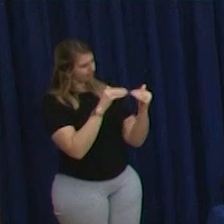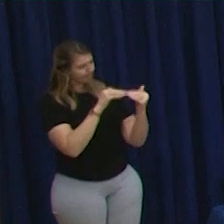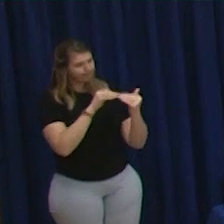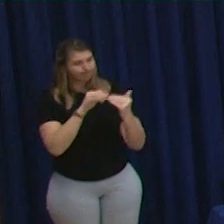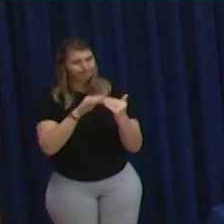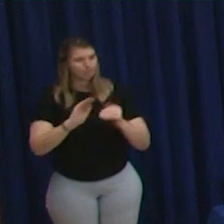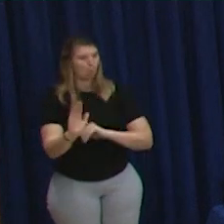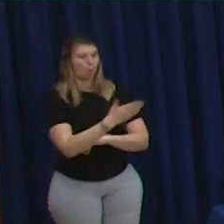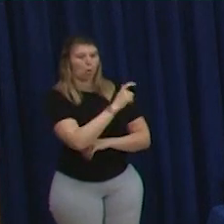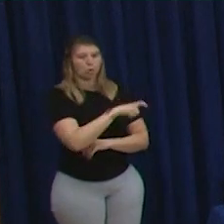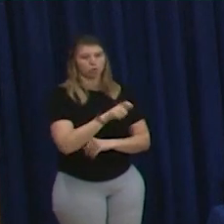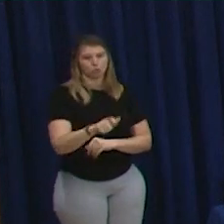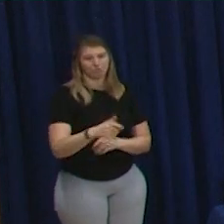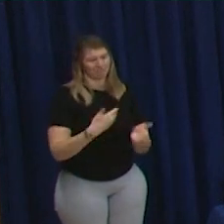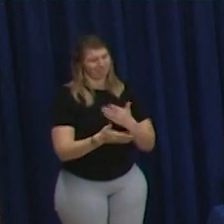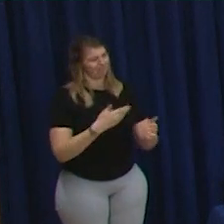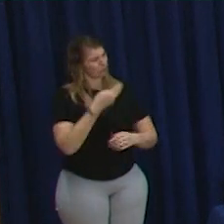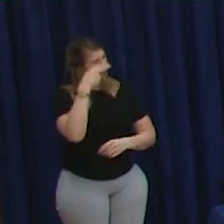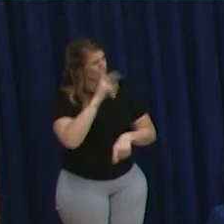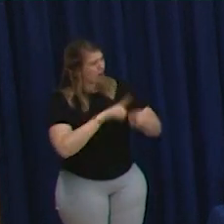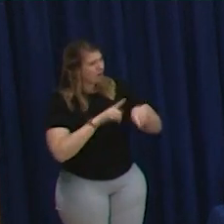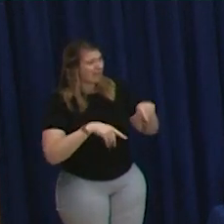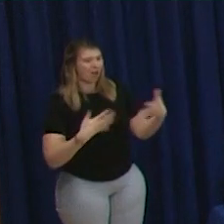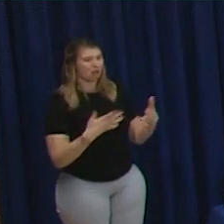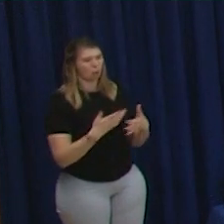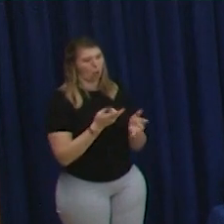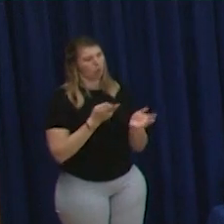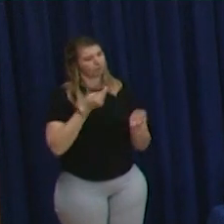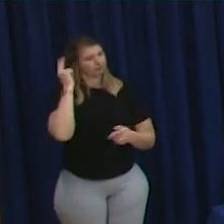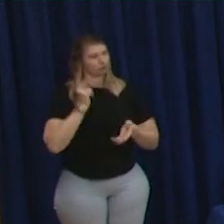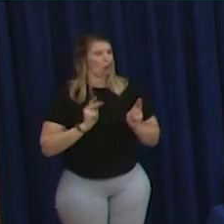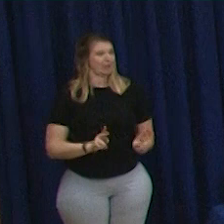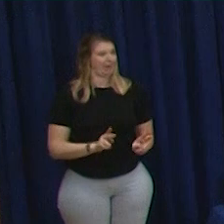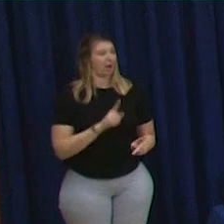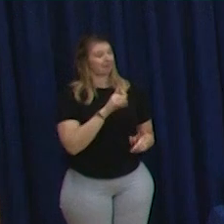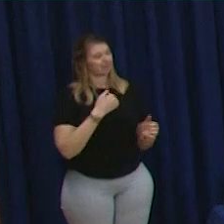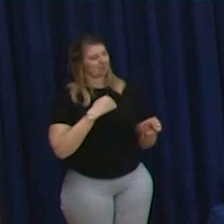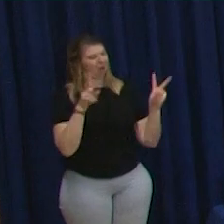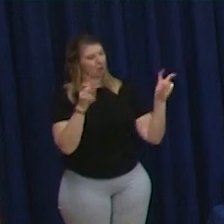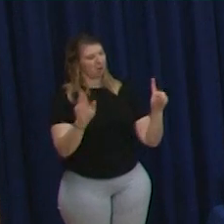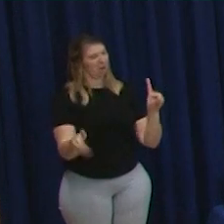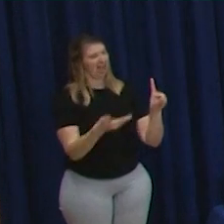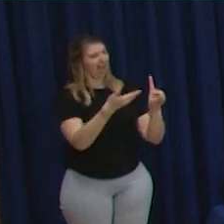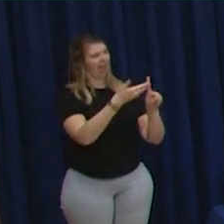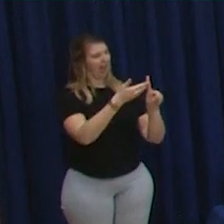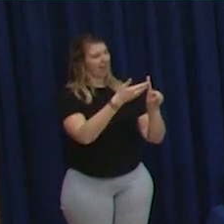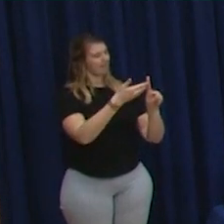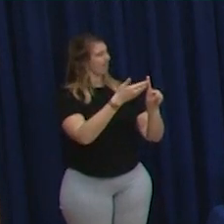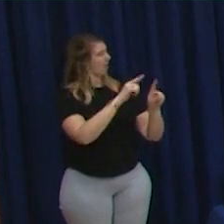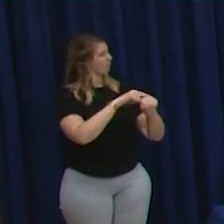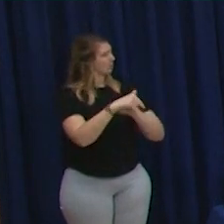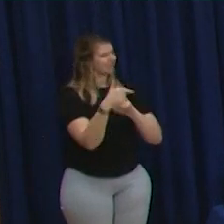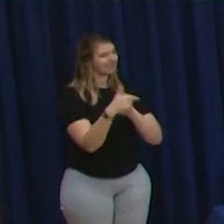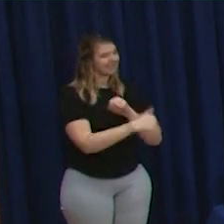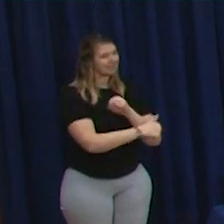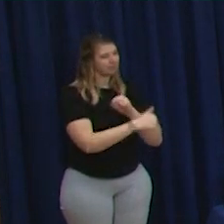or not. Why can't we aim for, I love this quote, why can't we aim for deep inquiry based and